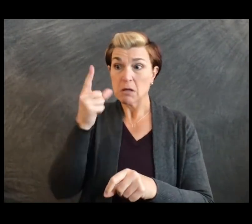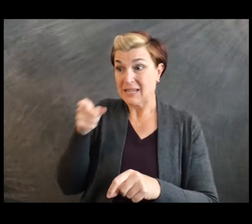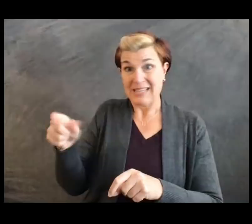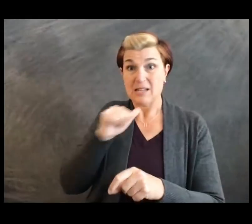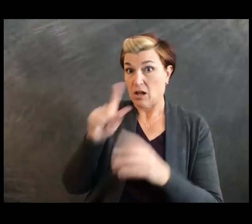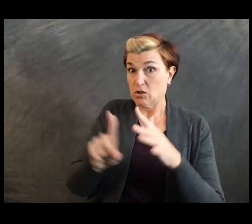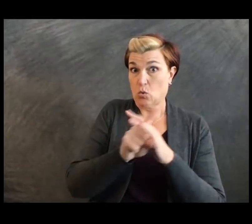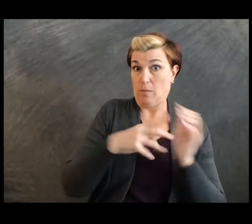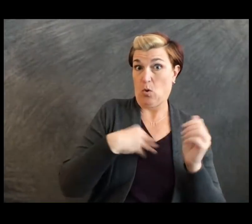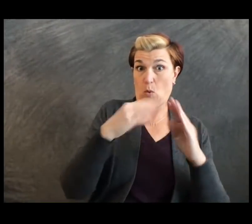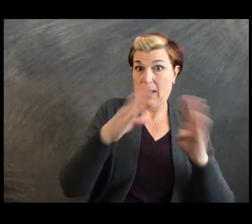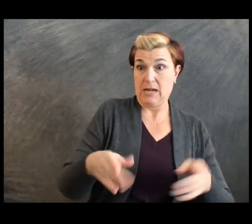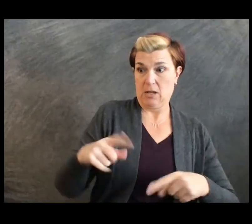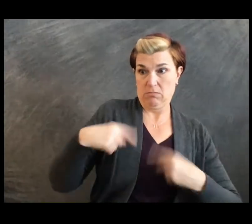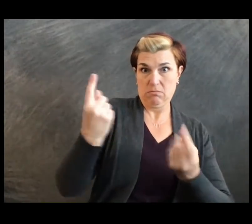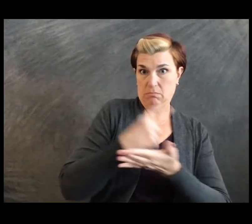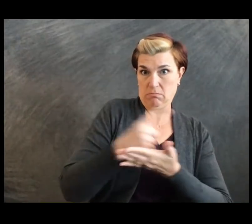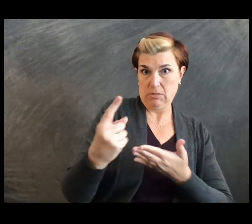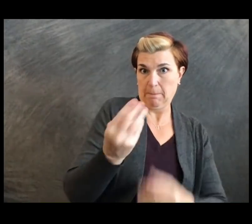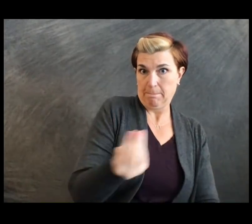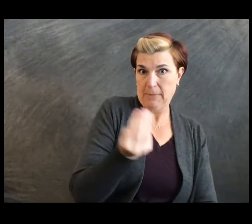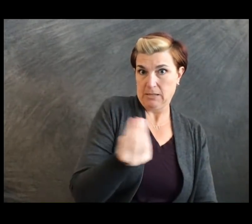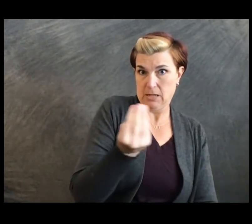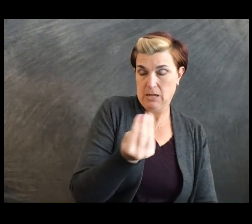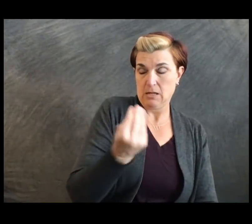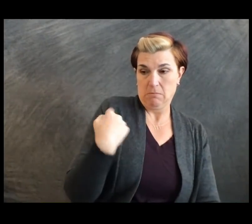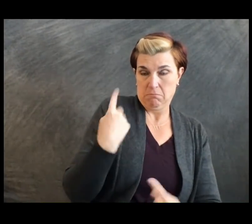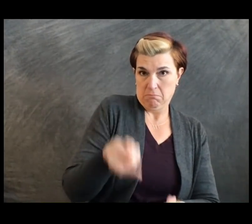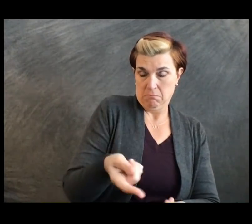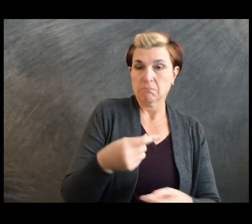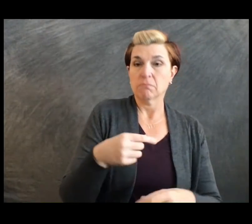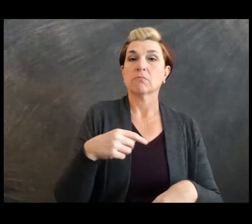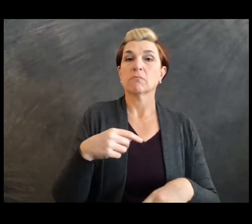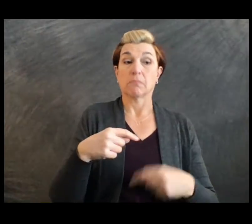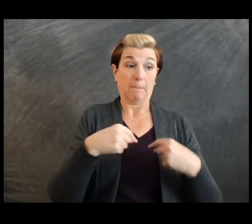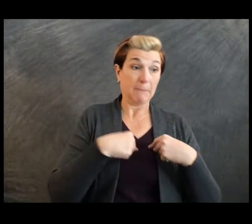direct contact with that staff person we worked immediately with a White House